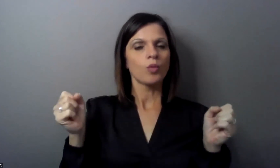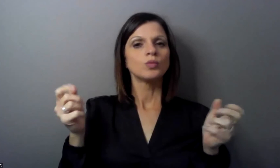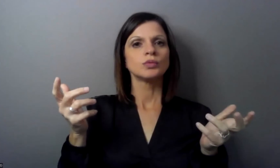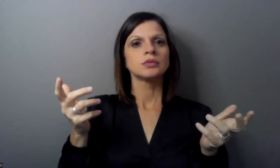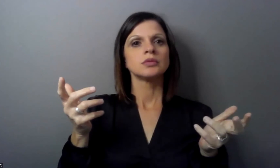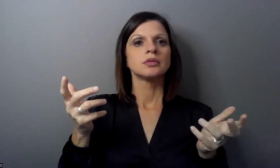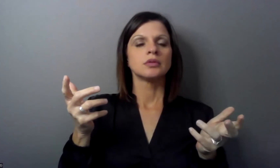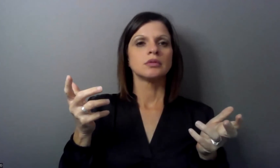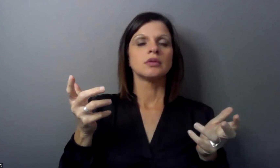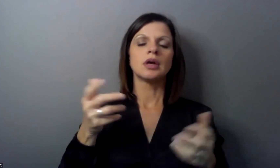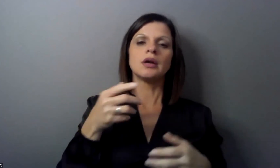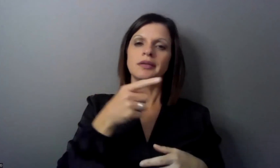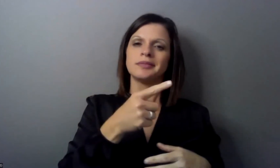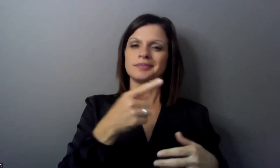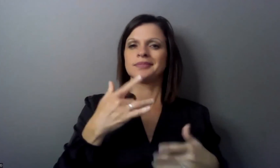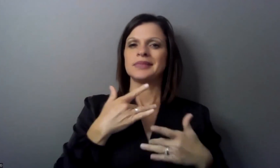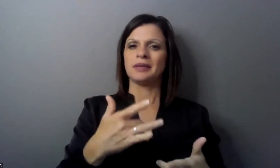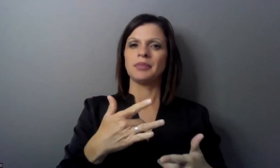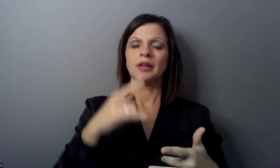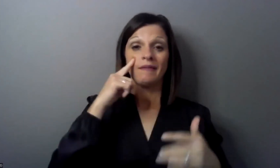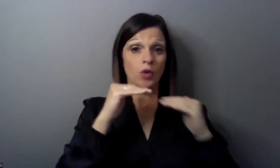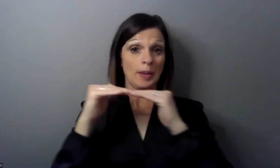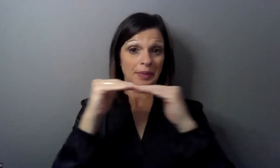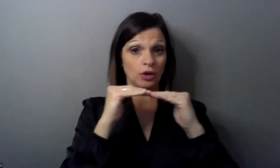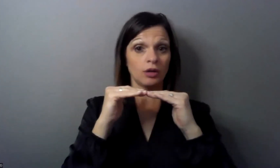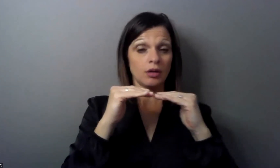Because usually that is what they are taught to do is disclose